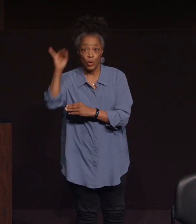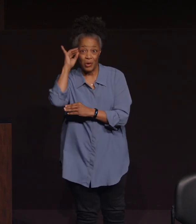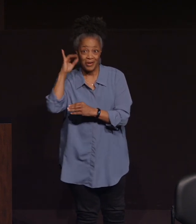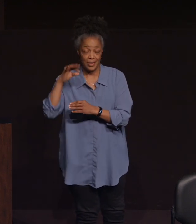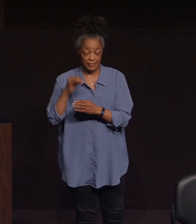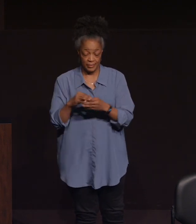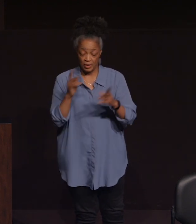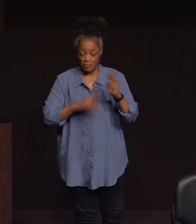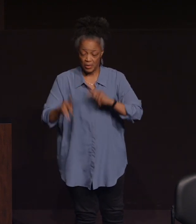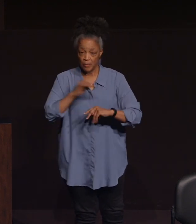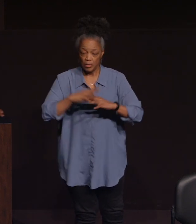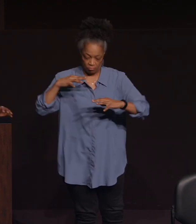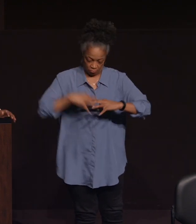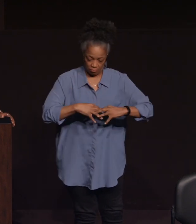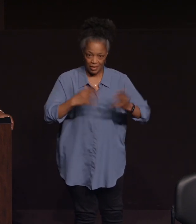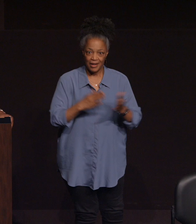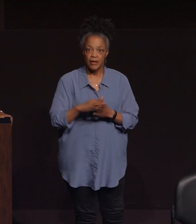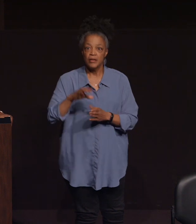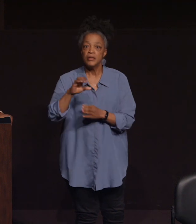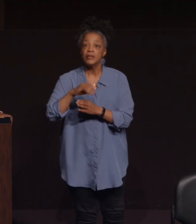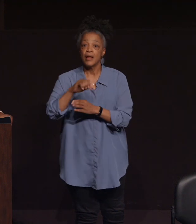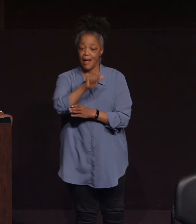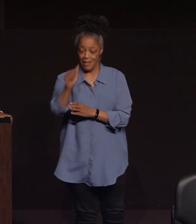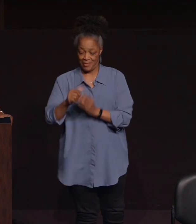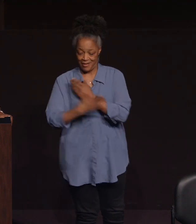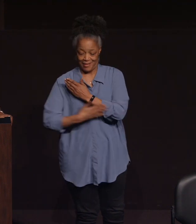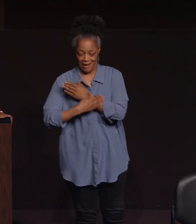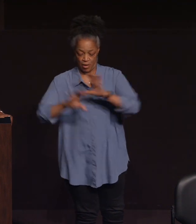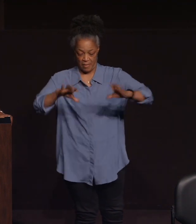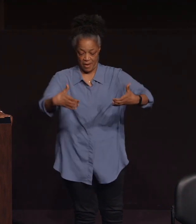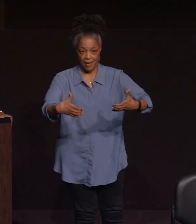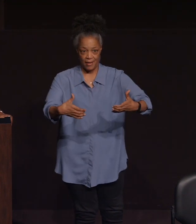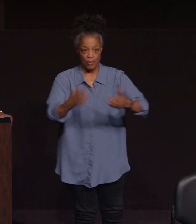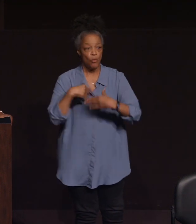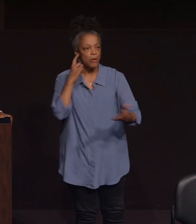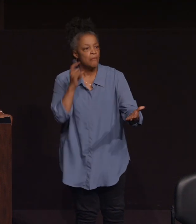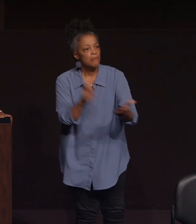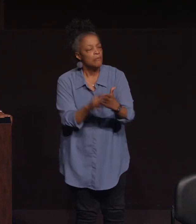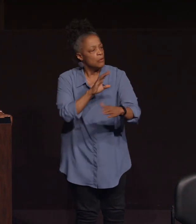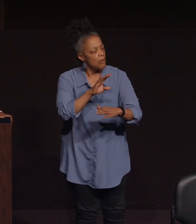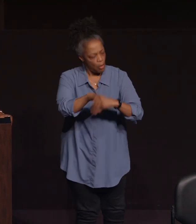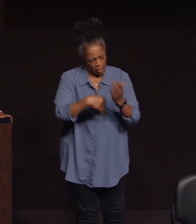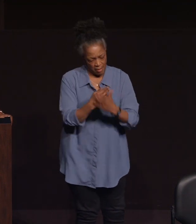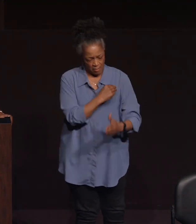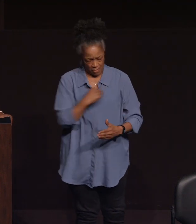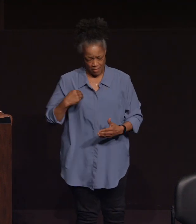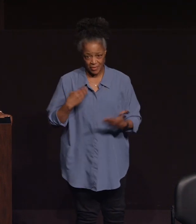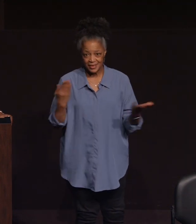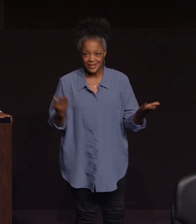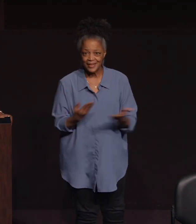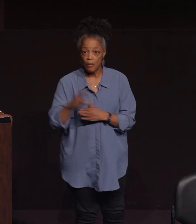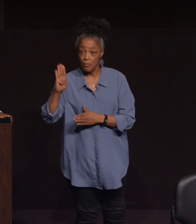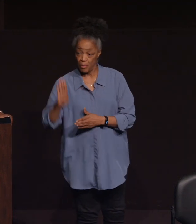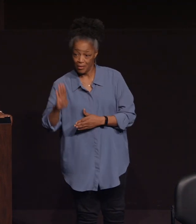and sovereign Verona Band of Alameda County. We recognize that every member of both Berkeley--all Berkeley